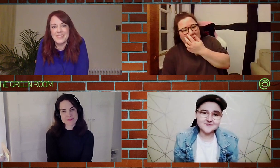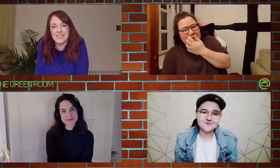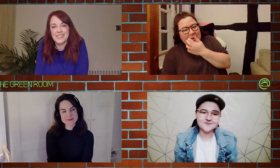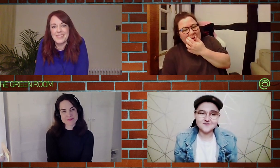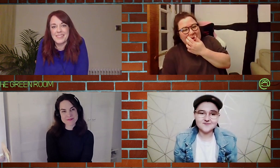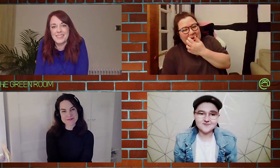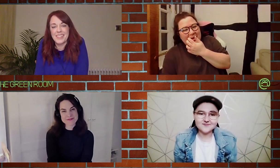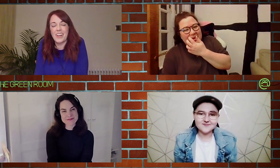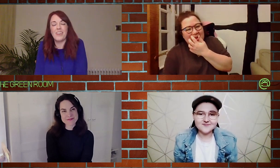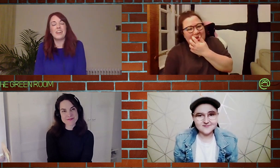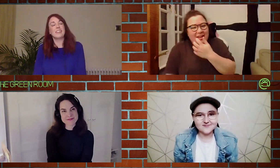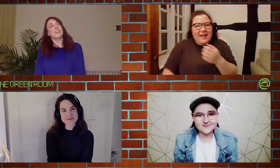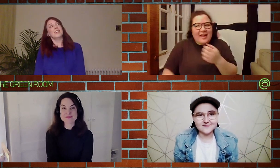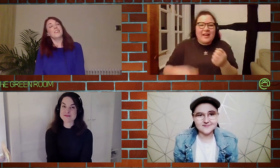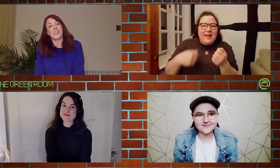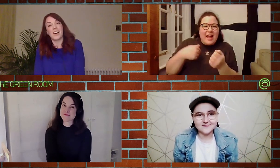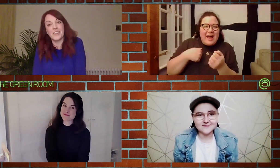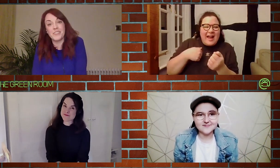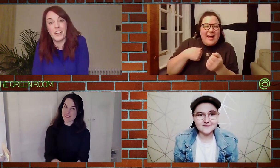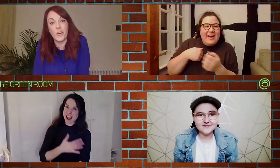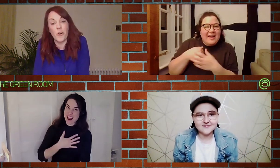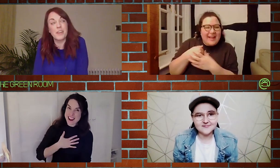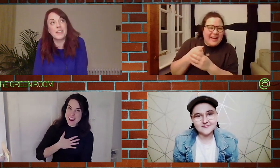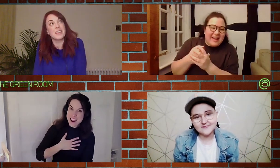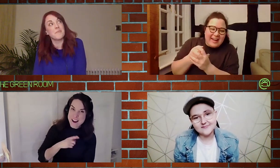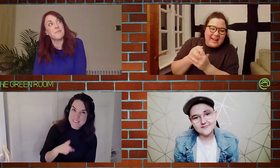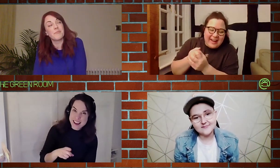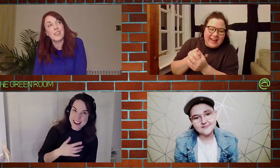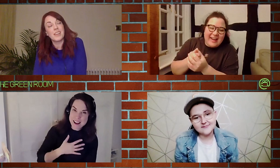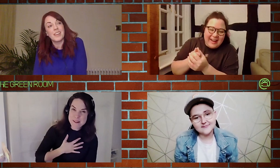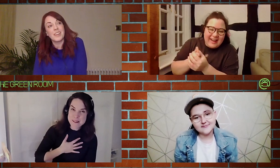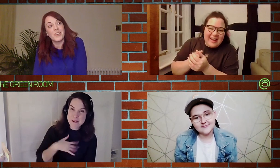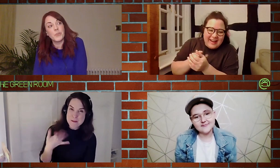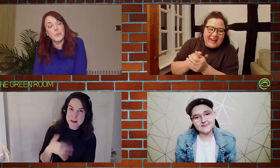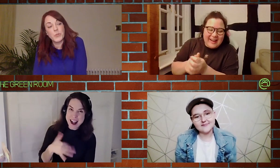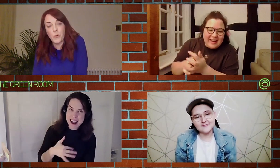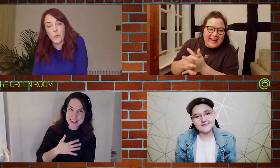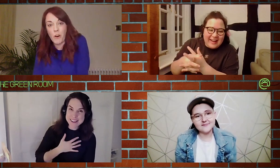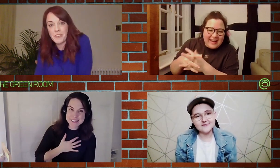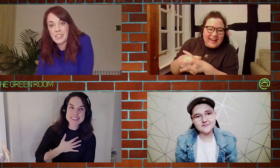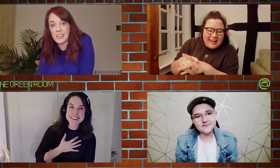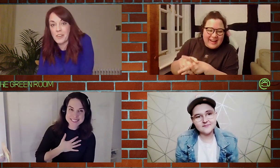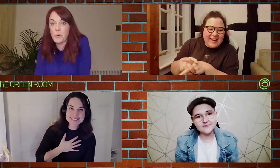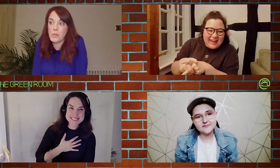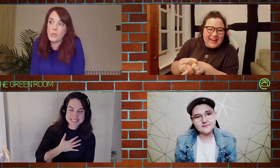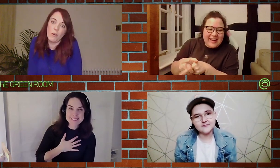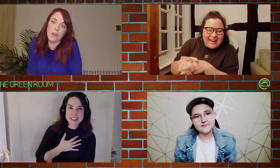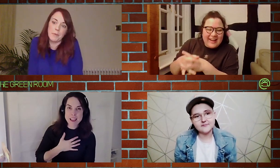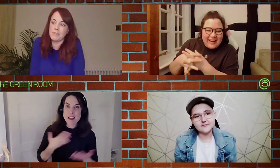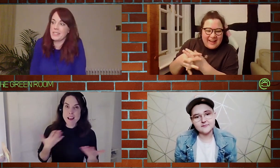Oh I love that. I love that a lot because you know so often when we talk about say